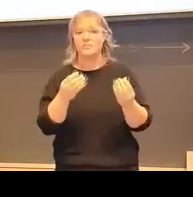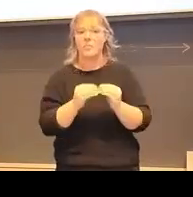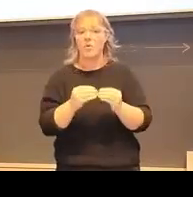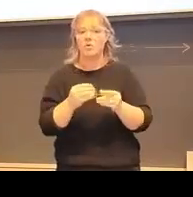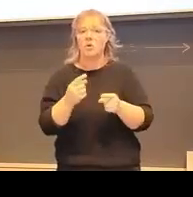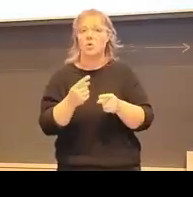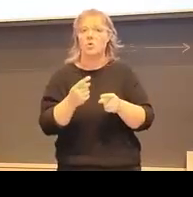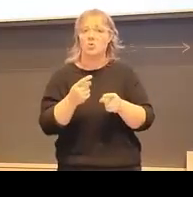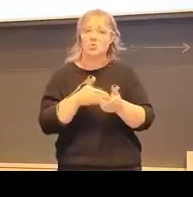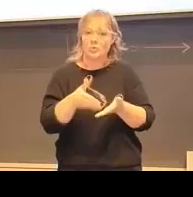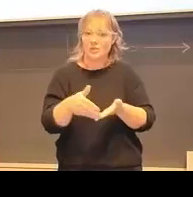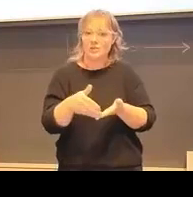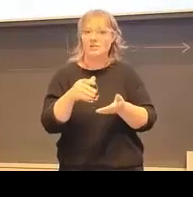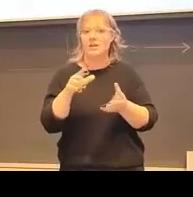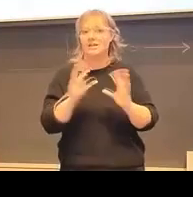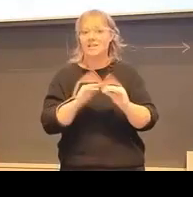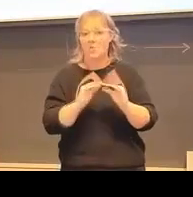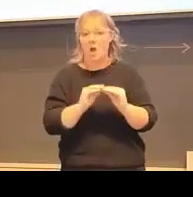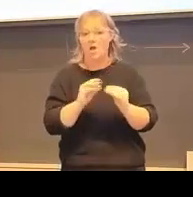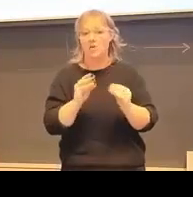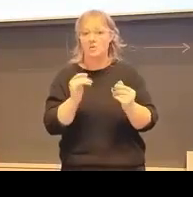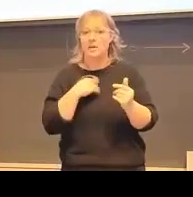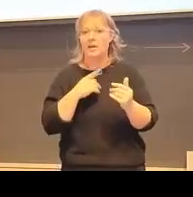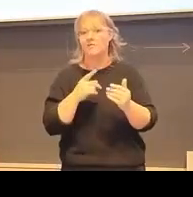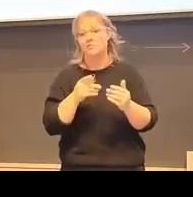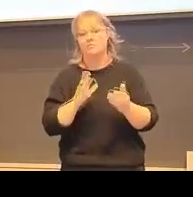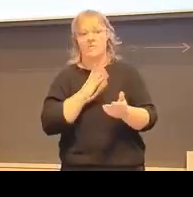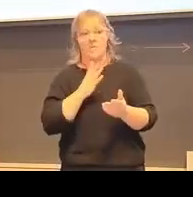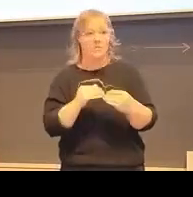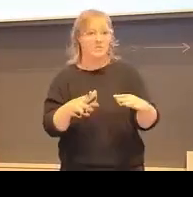residents and faculty could have formal space for rotation reviews and then devoted an entire